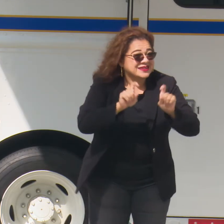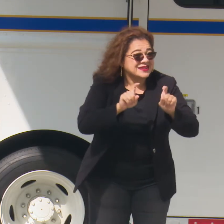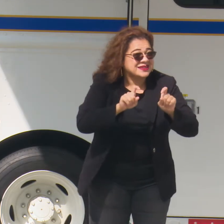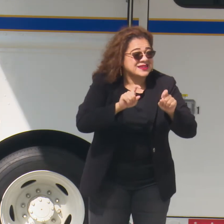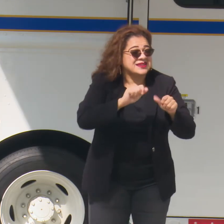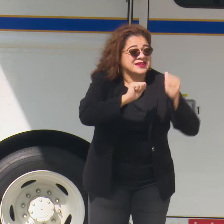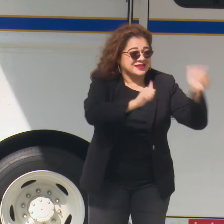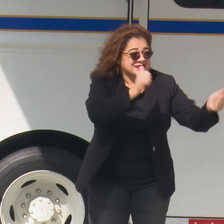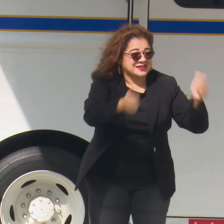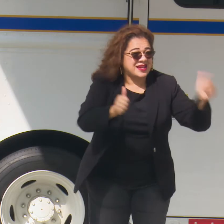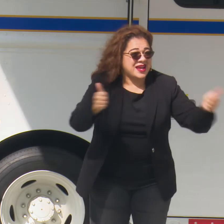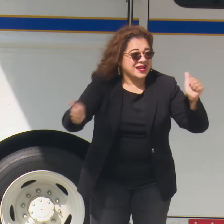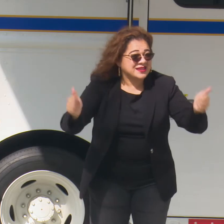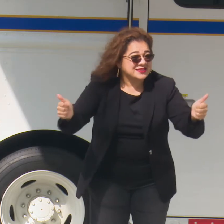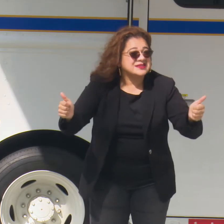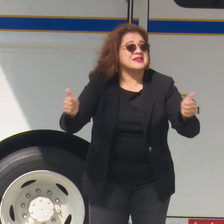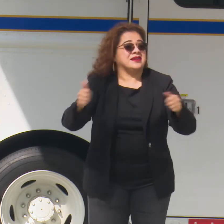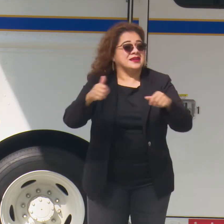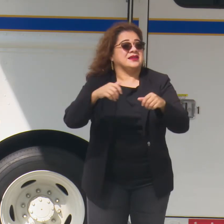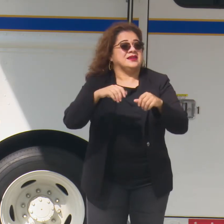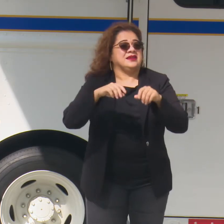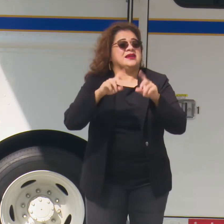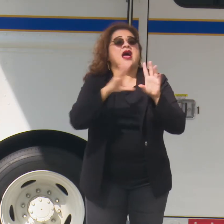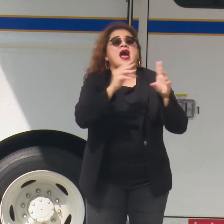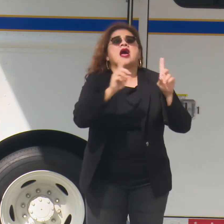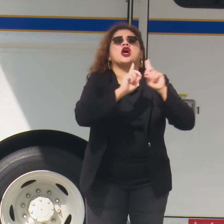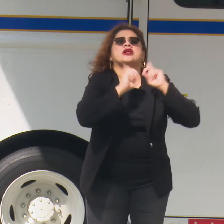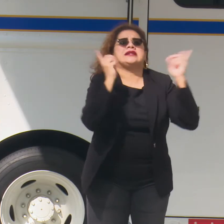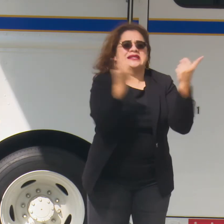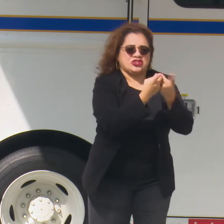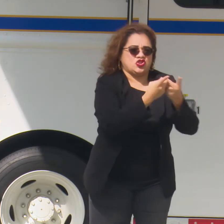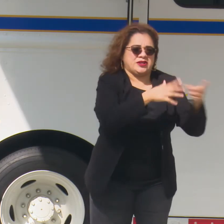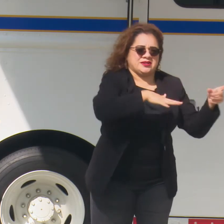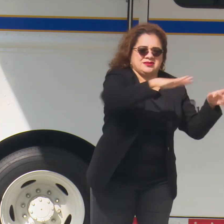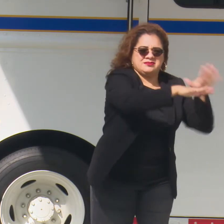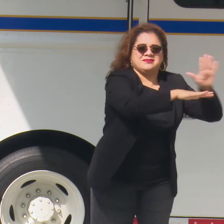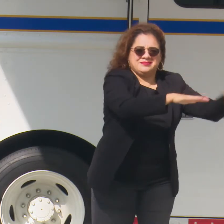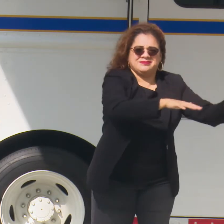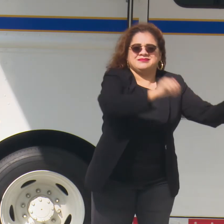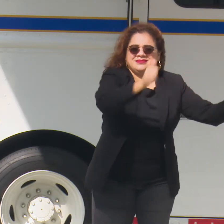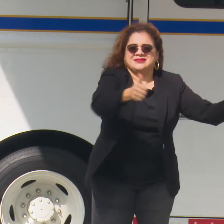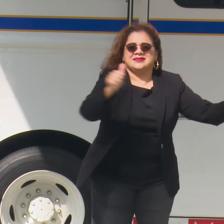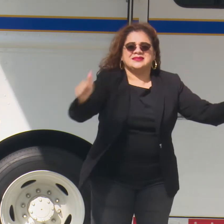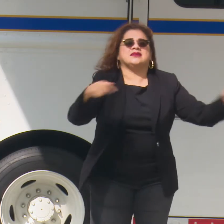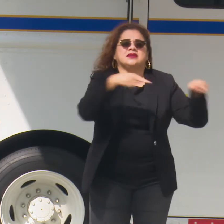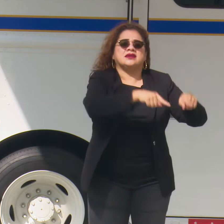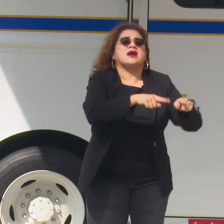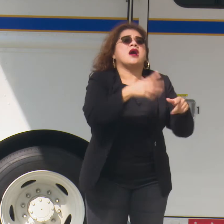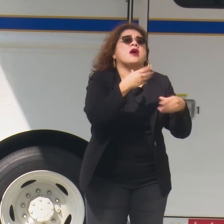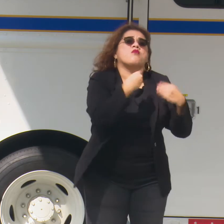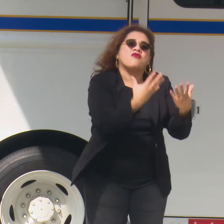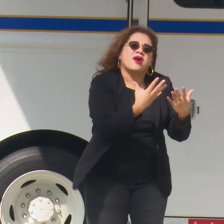for providers, reducing testing turnaround times to 48 hours, and getting over 10,000 people trained